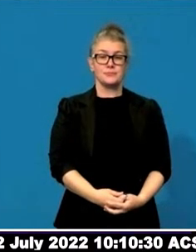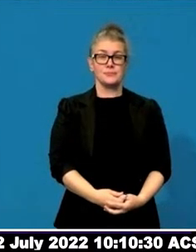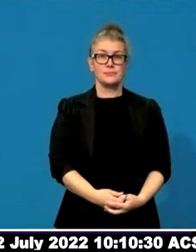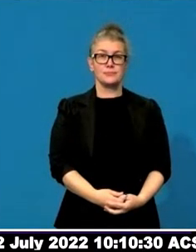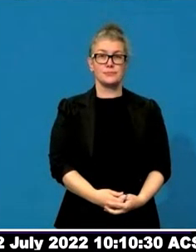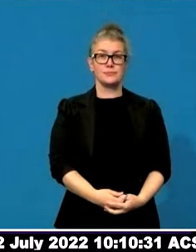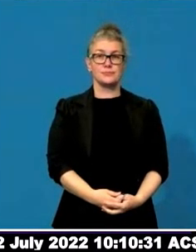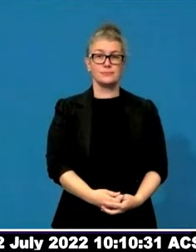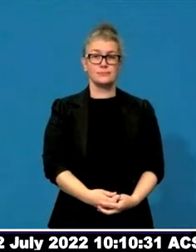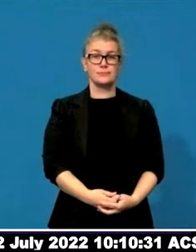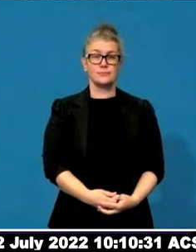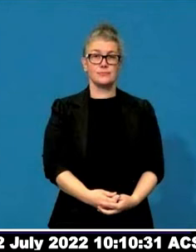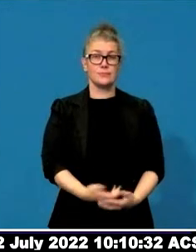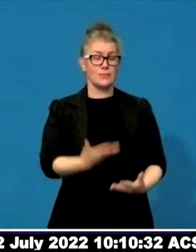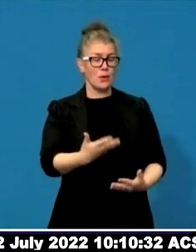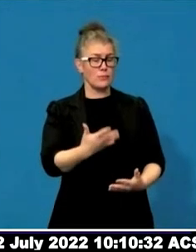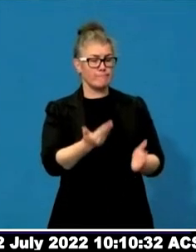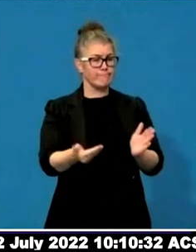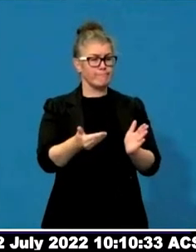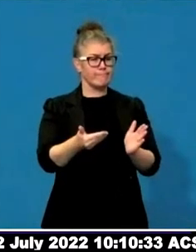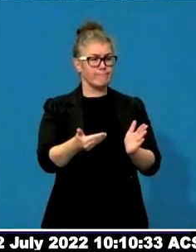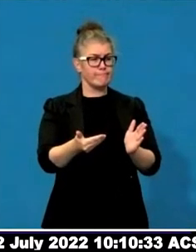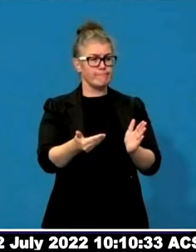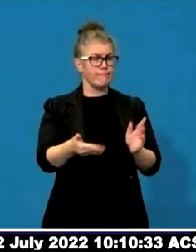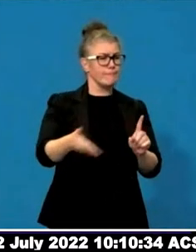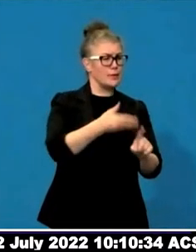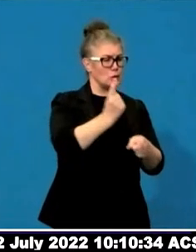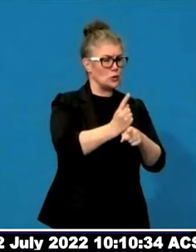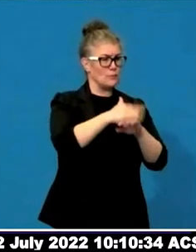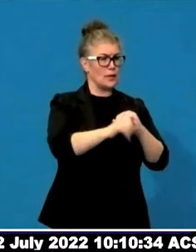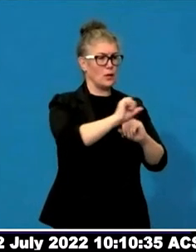With your scooter, is it really important to have one